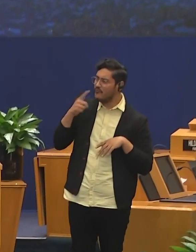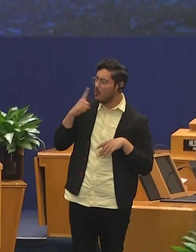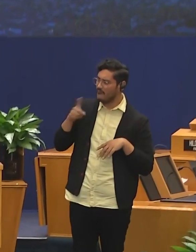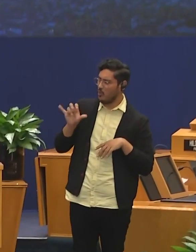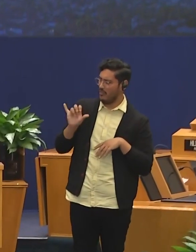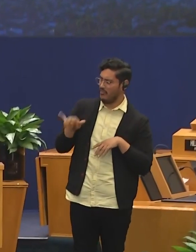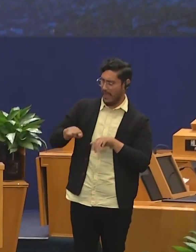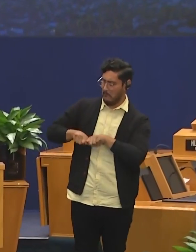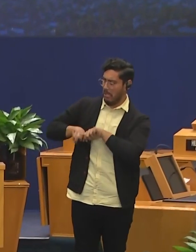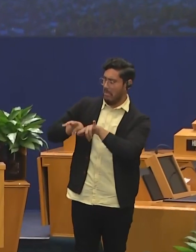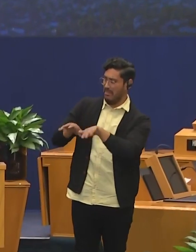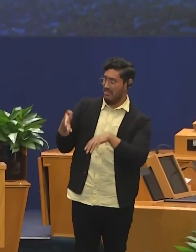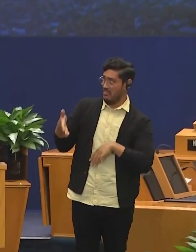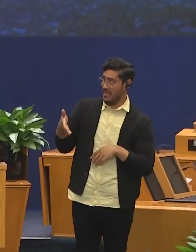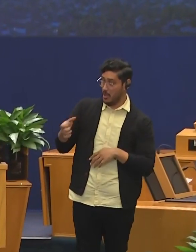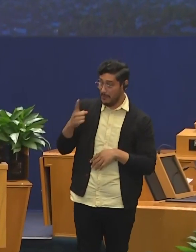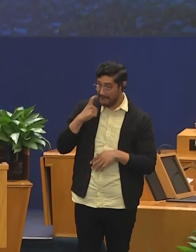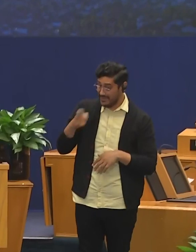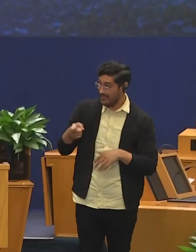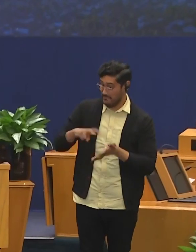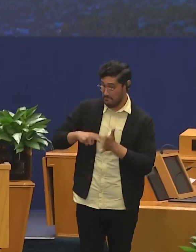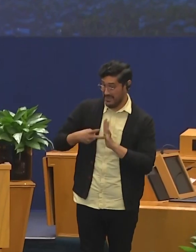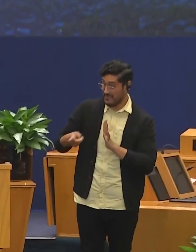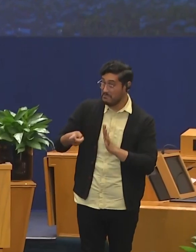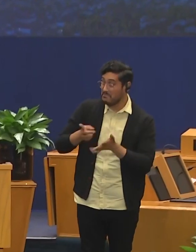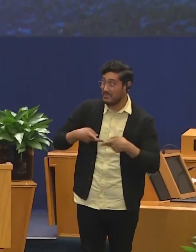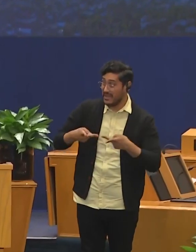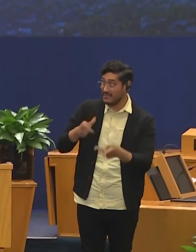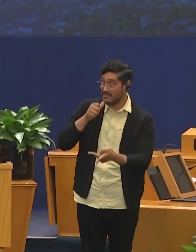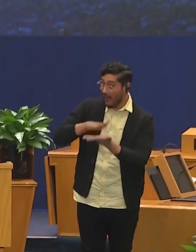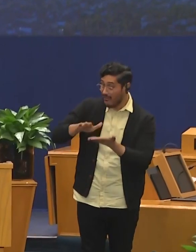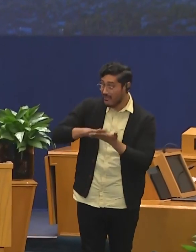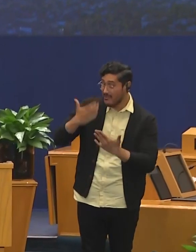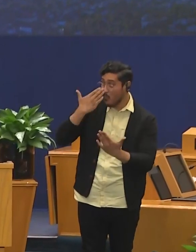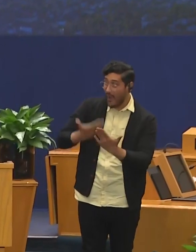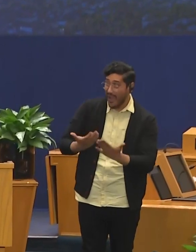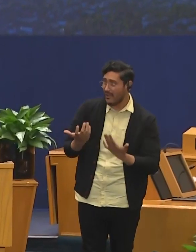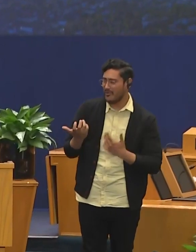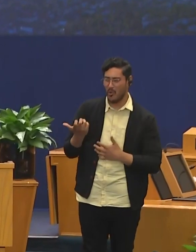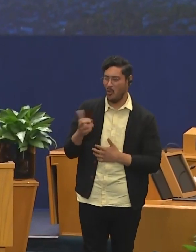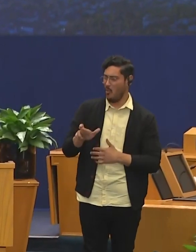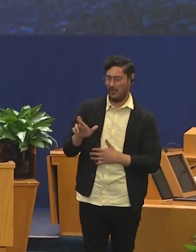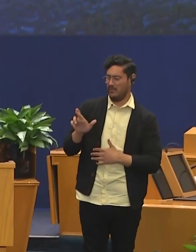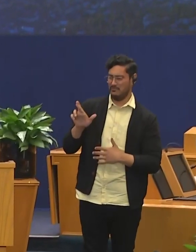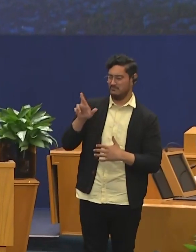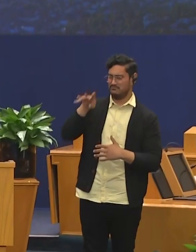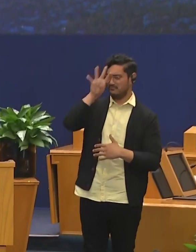IS THERE AN UNDERLYING CAUSE? DOES THIS SPEAK TO THESE FACILITIES IN GENERAL?